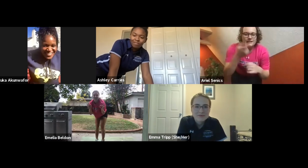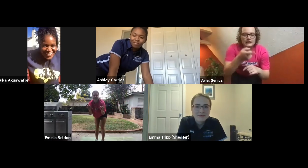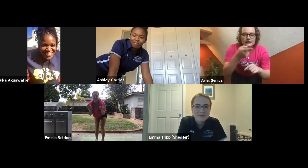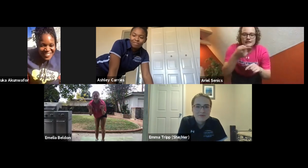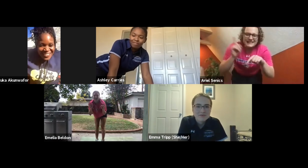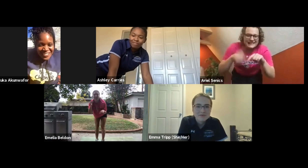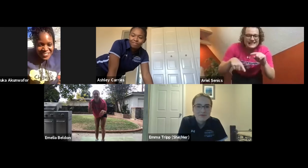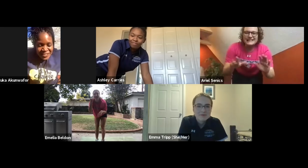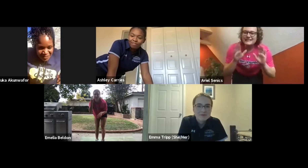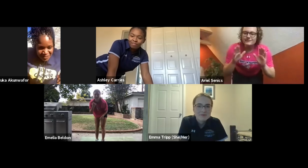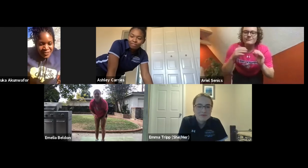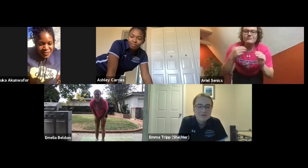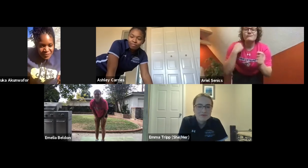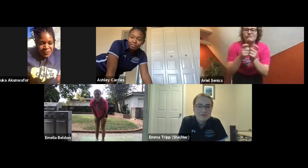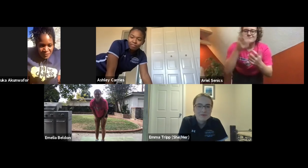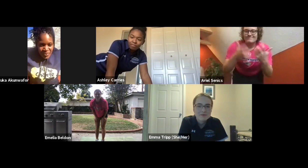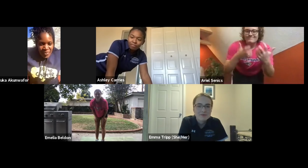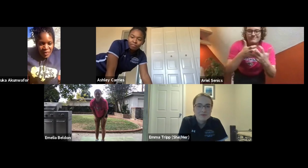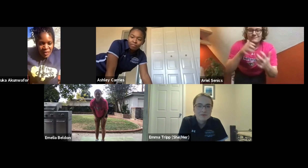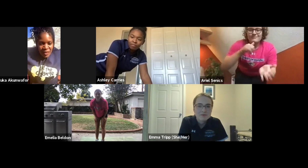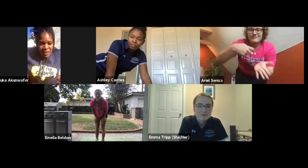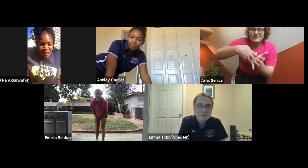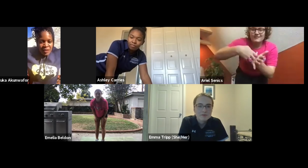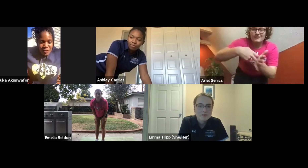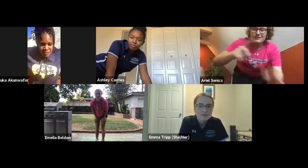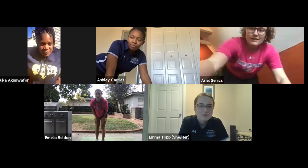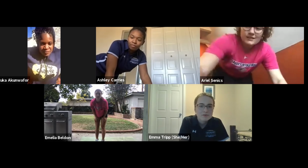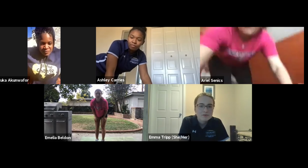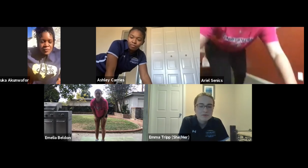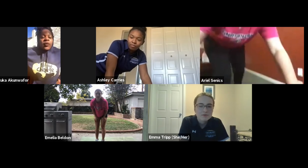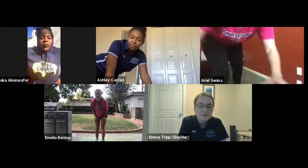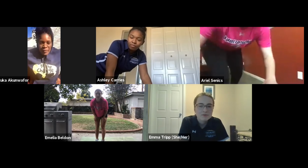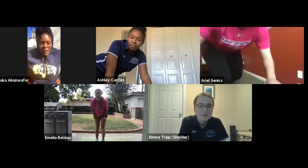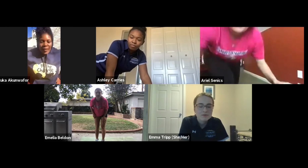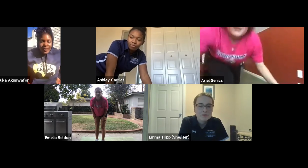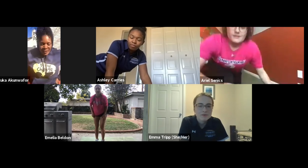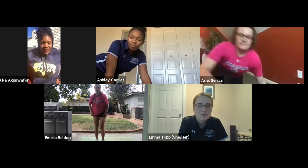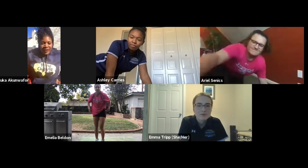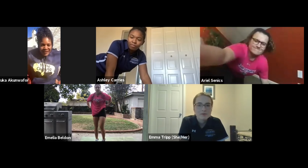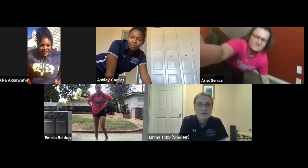> If you can’t do that, the modification is to do it on your knees.